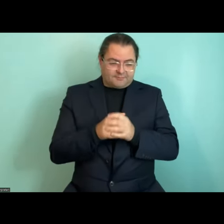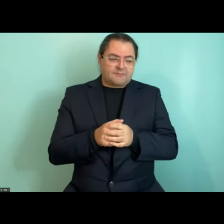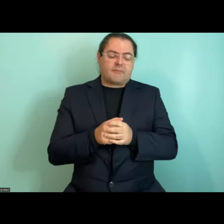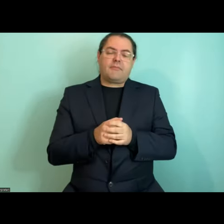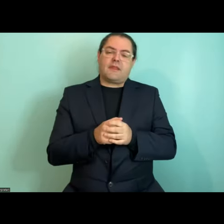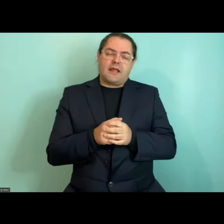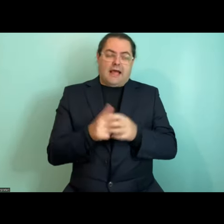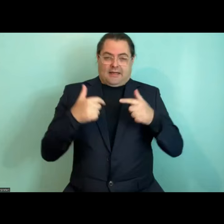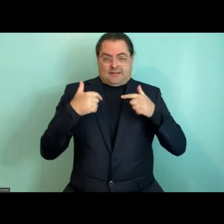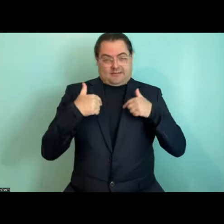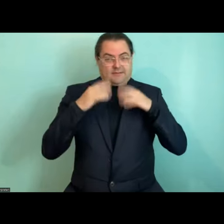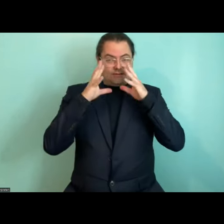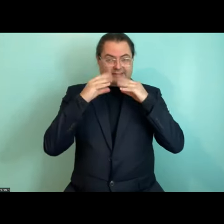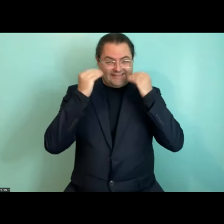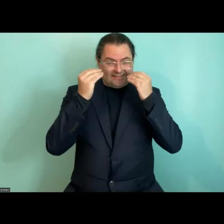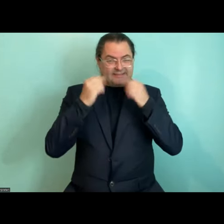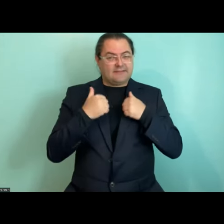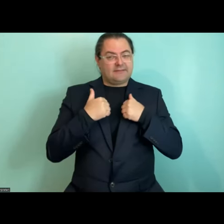09:57:48 only merely been Patrick design puppies. 09:57:52 Be an ontology multinational me OCDPTAYN